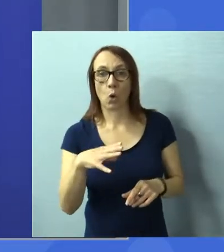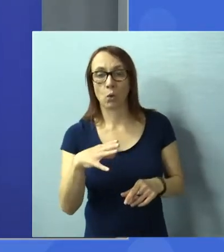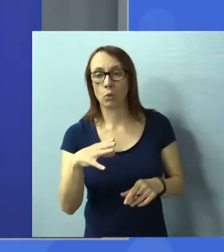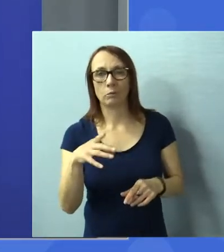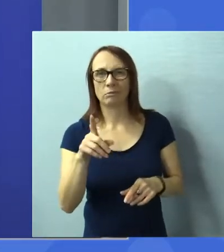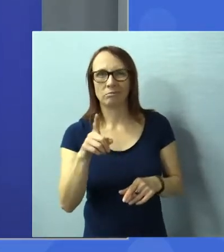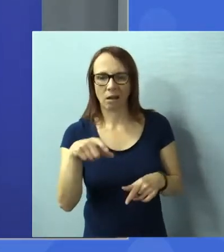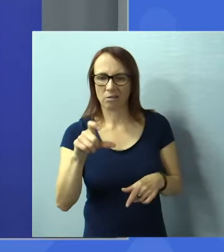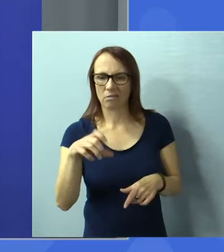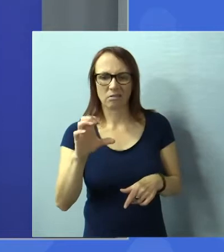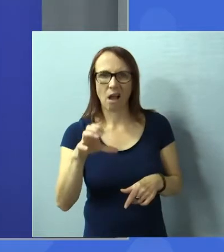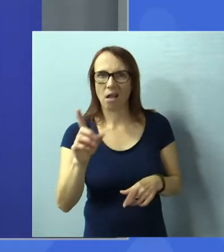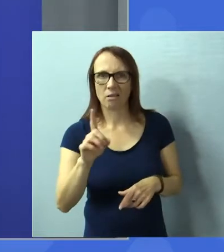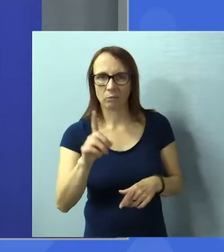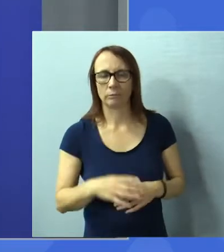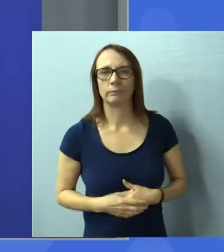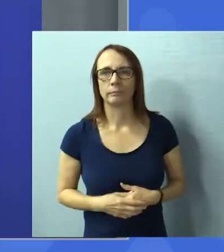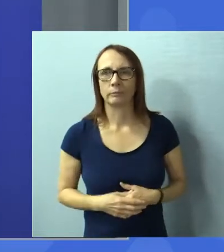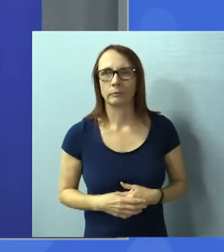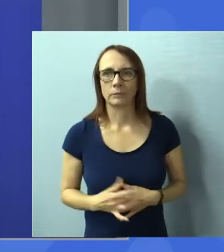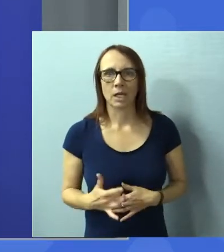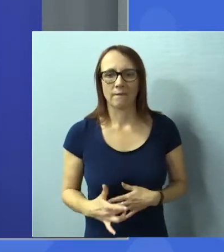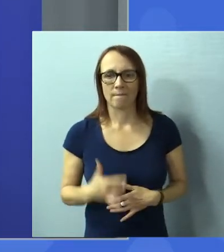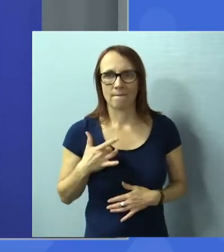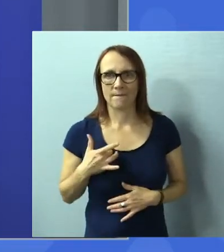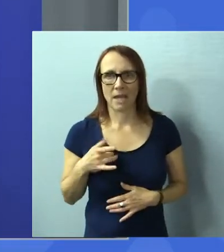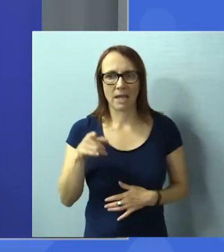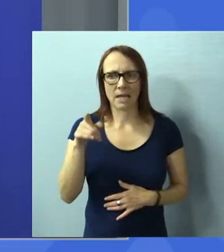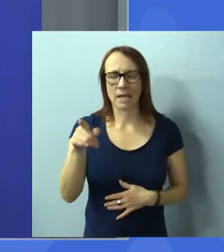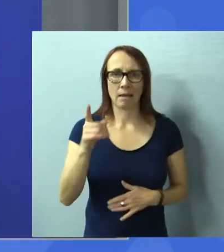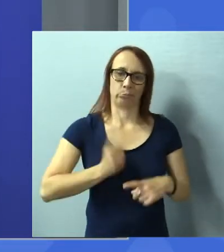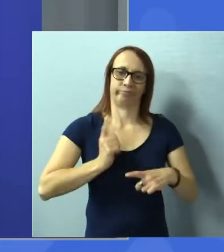the cards are if you feel like Chris is speaking too quickly and you'd like him